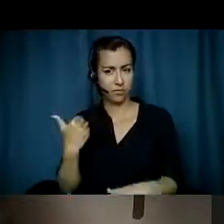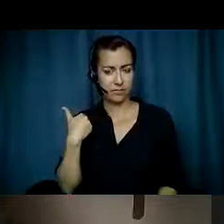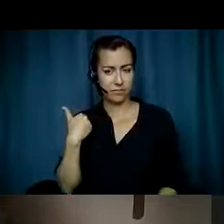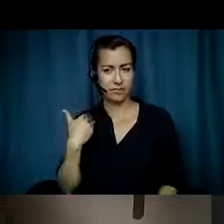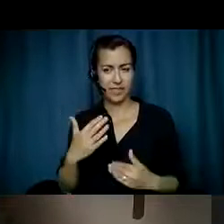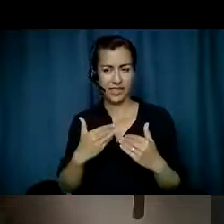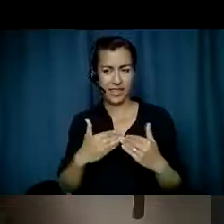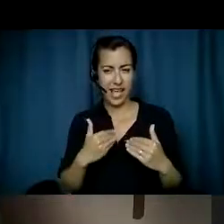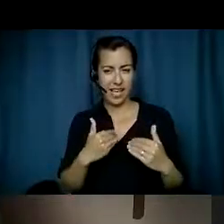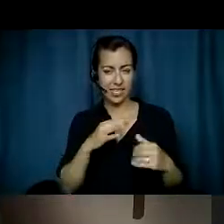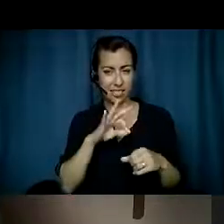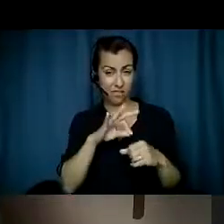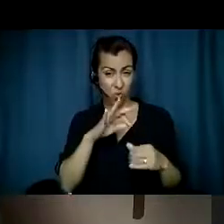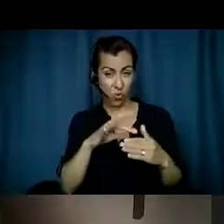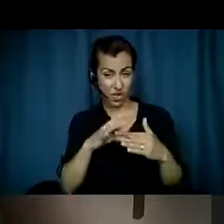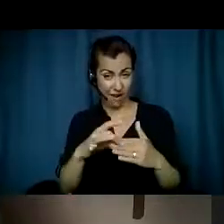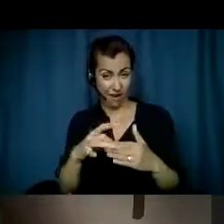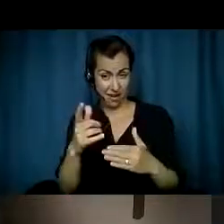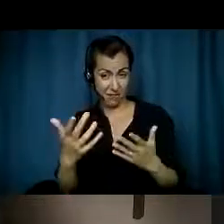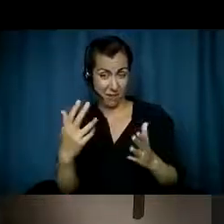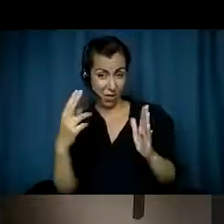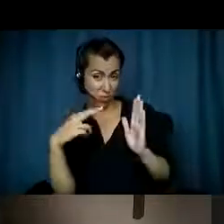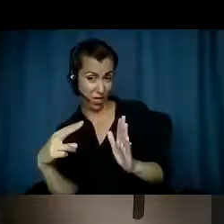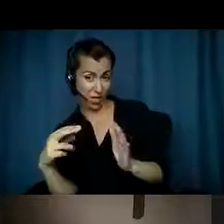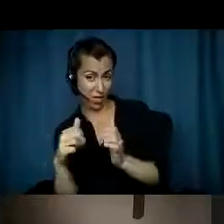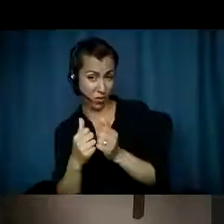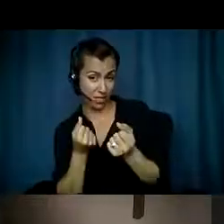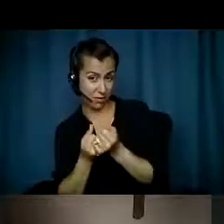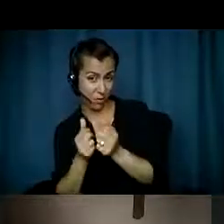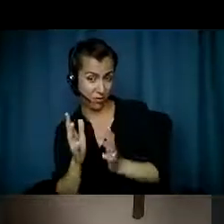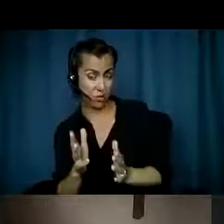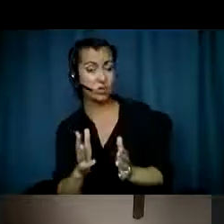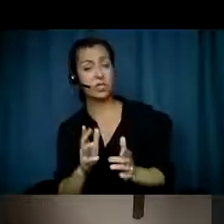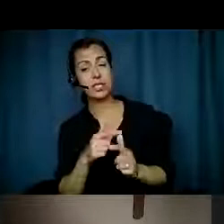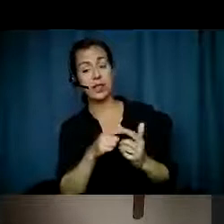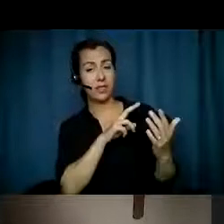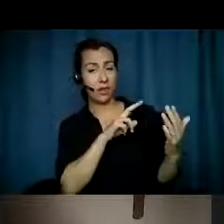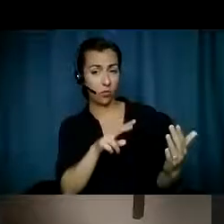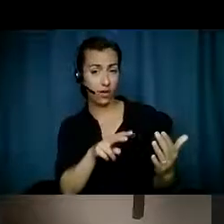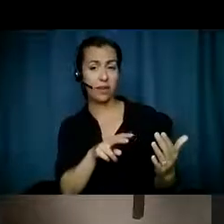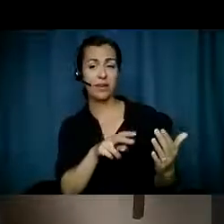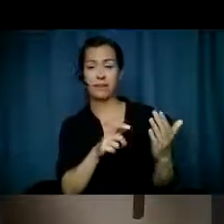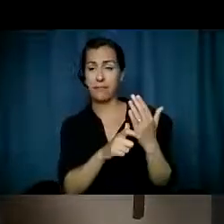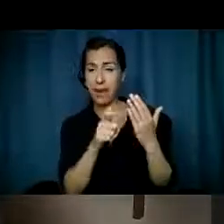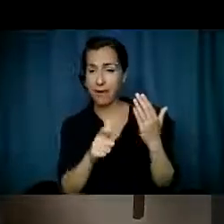Totally, so you're there to help someone vote, you're not there to tell them who or what to vote for right?